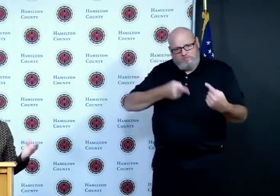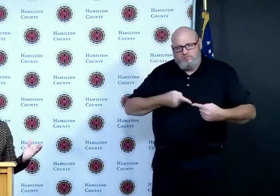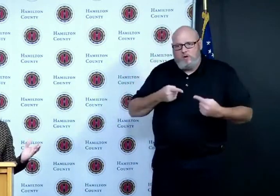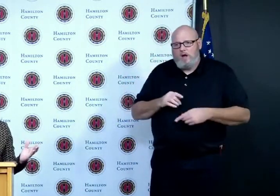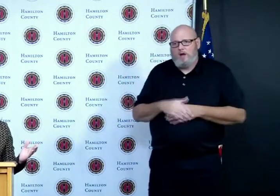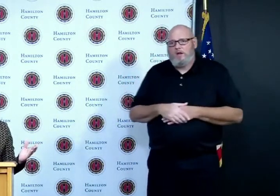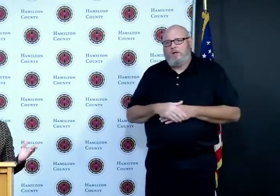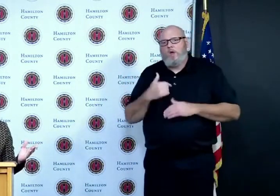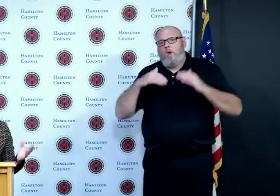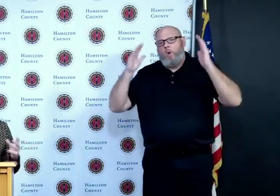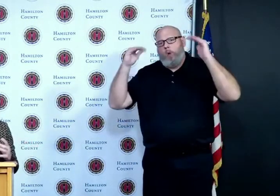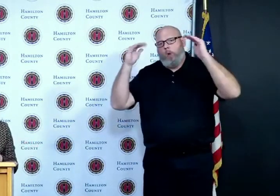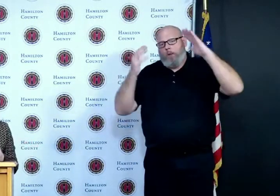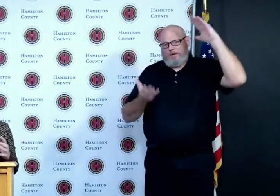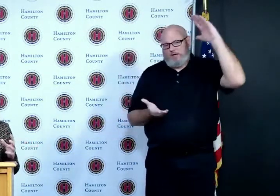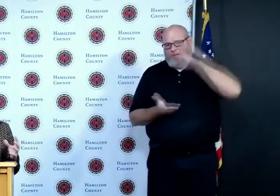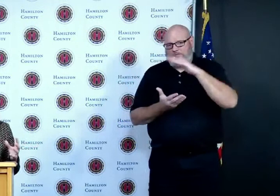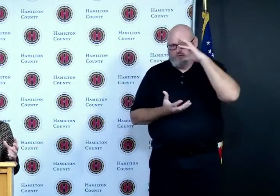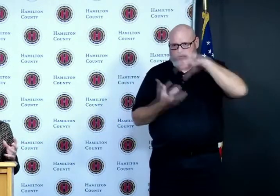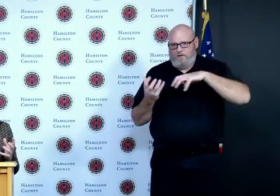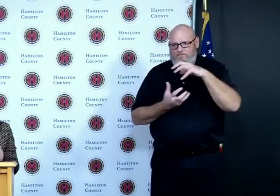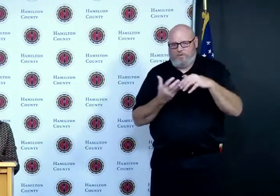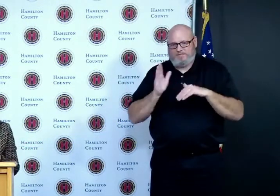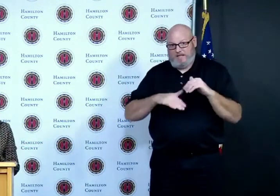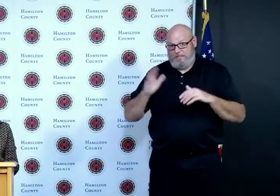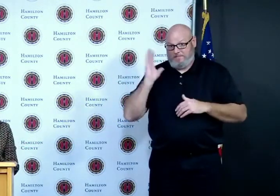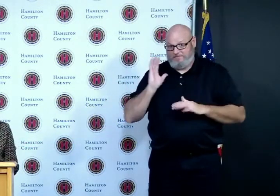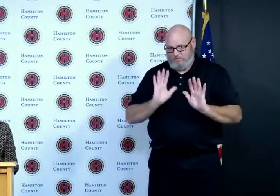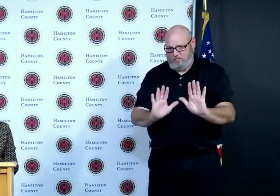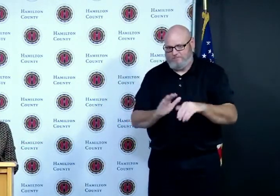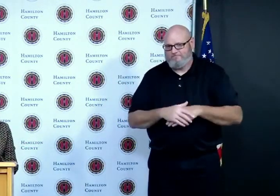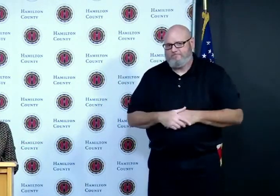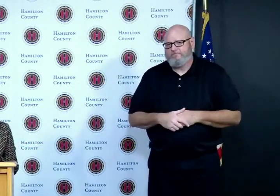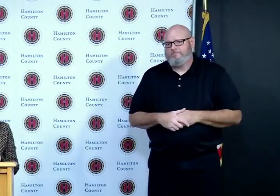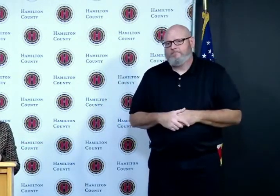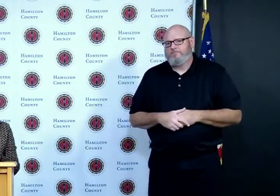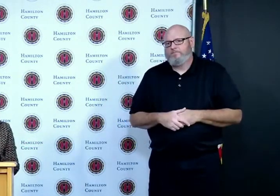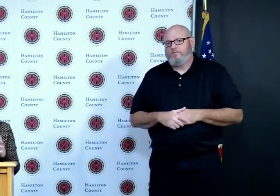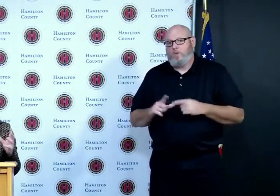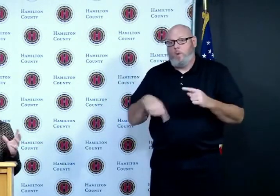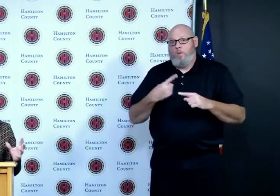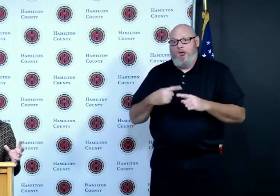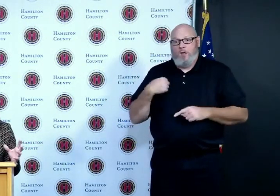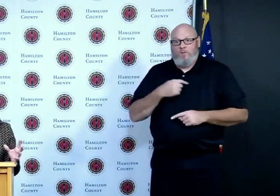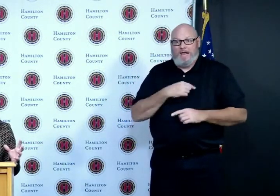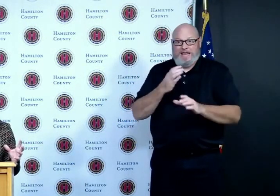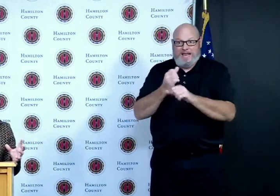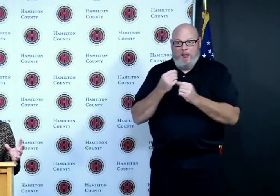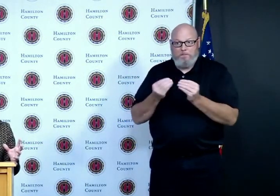and as Greg said as the doses loosen up we get more doses but also the doses loosen up for the